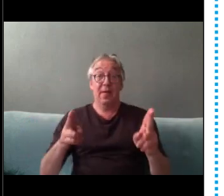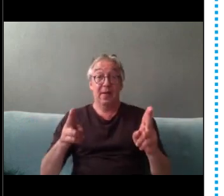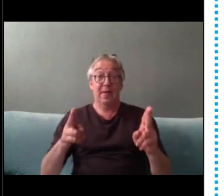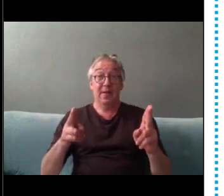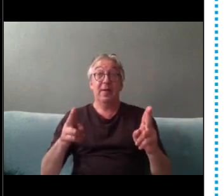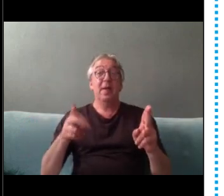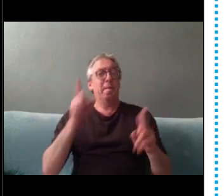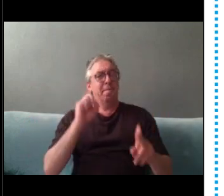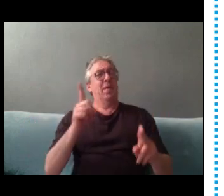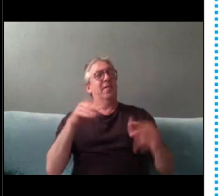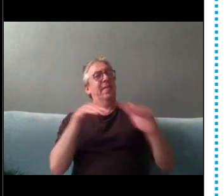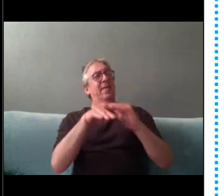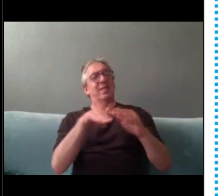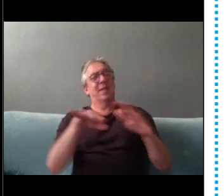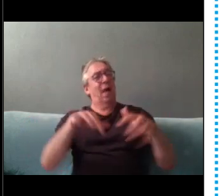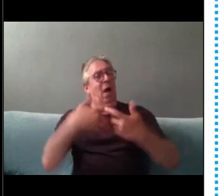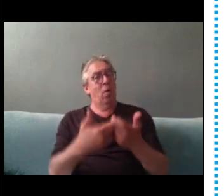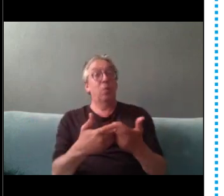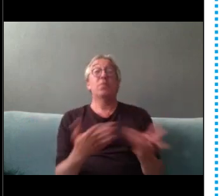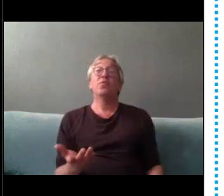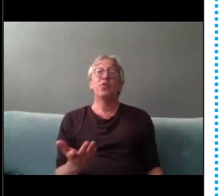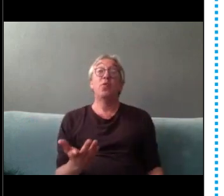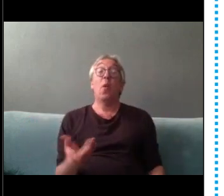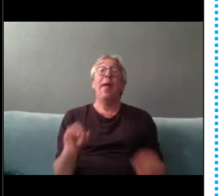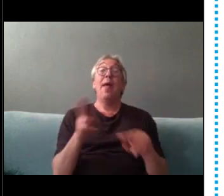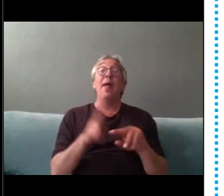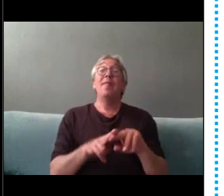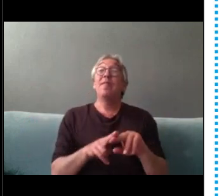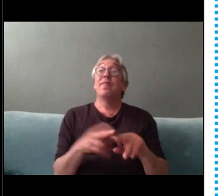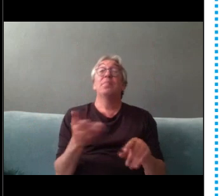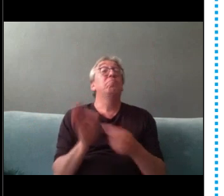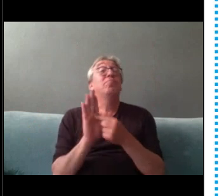So whenever there is a new station they can build it accessibly